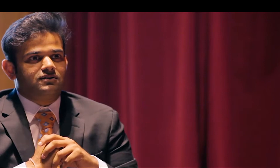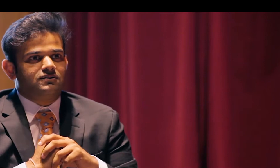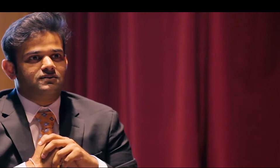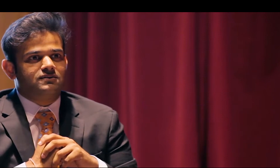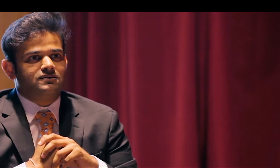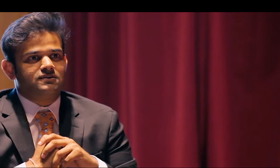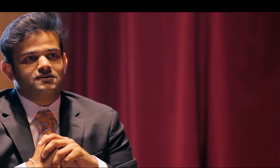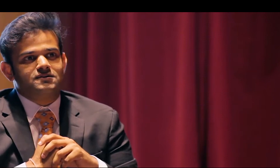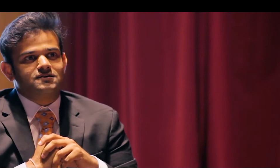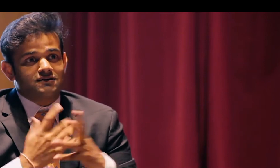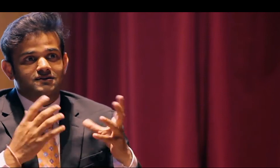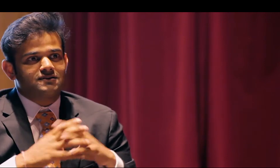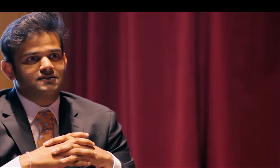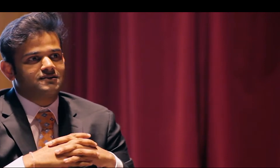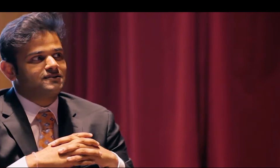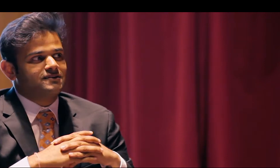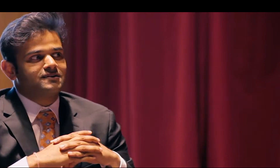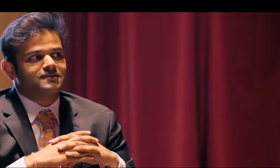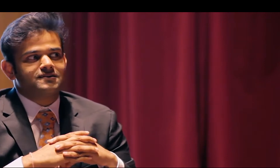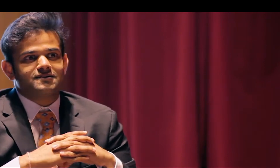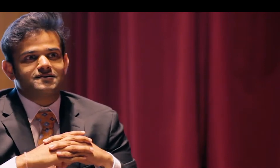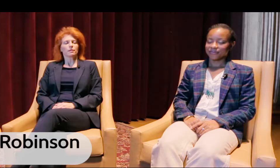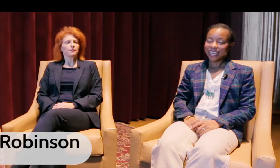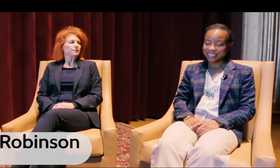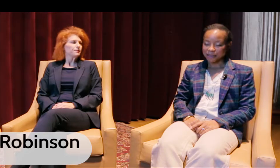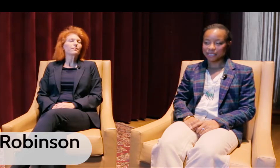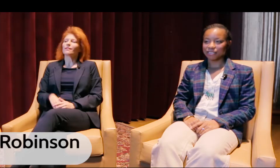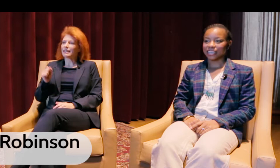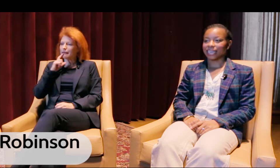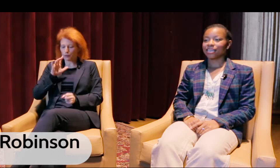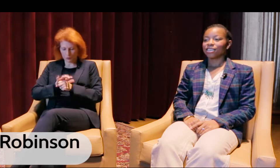when you started from, to being an independent consultant? Yes, absolutely.